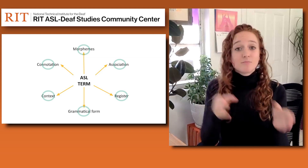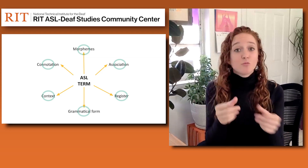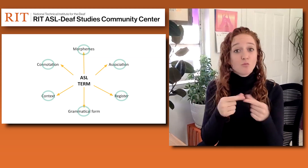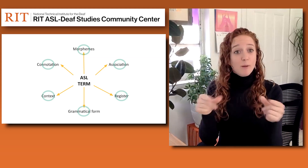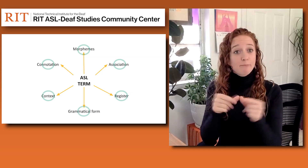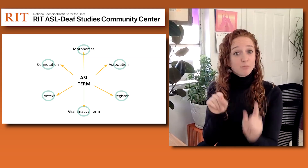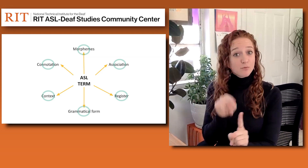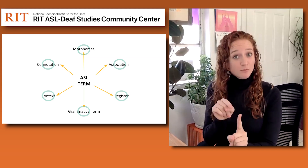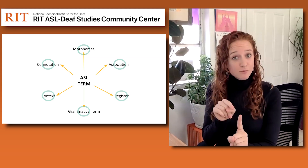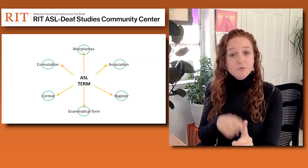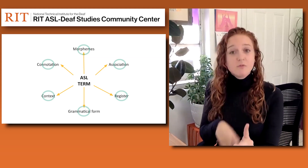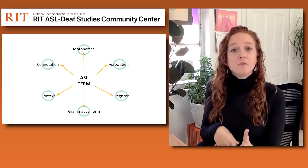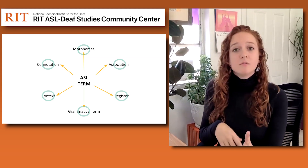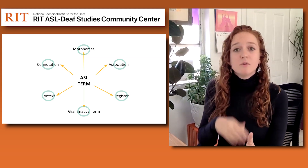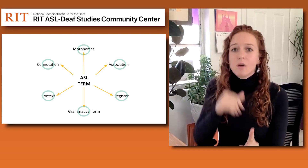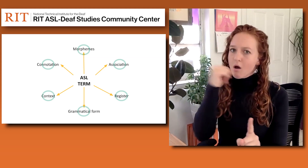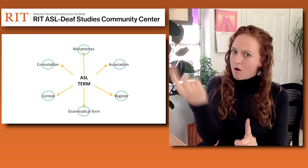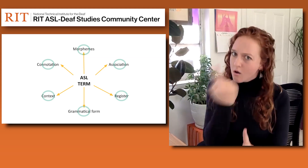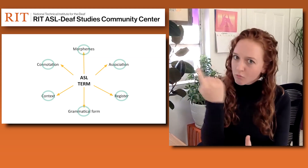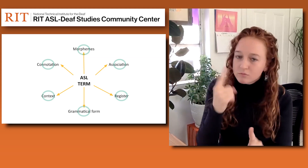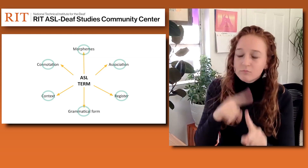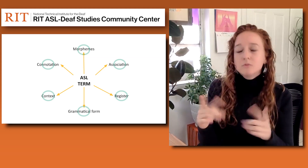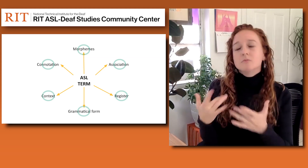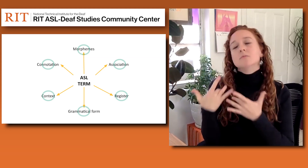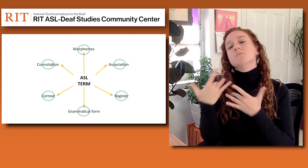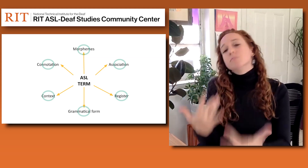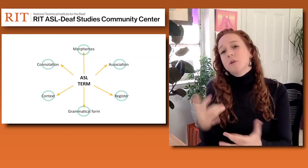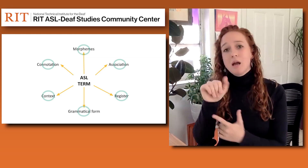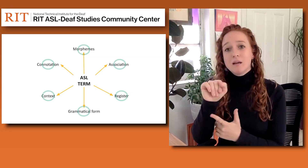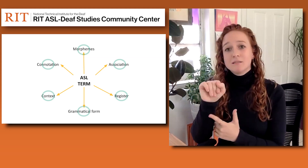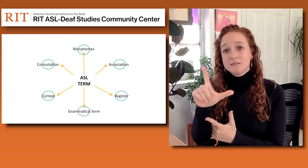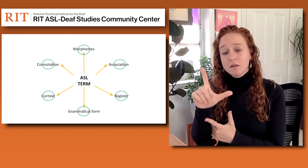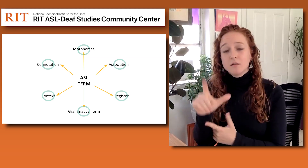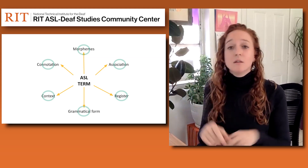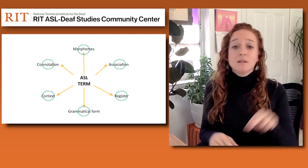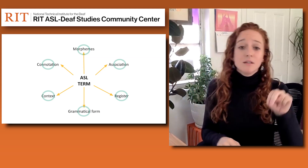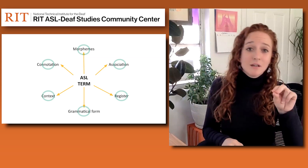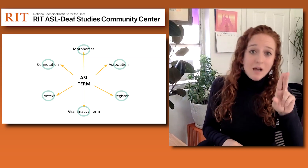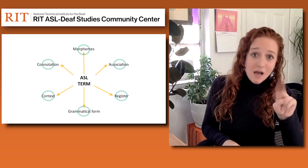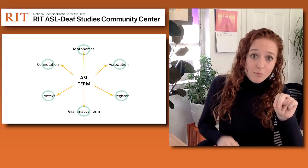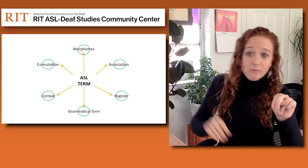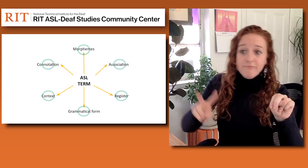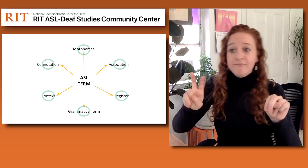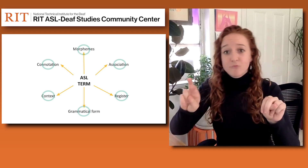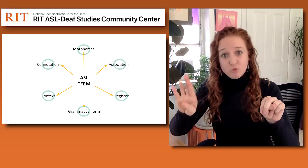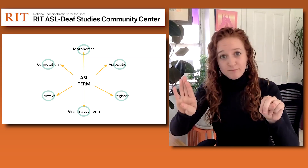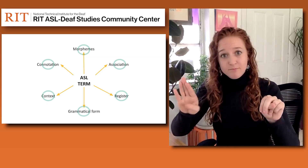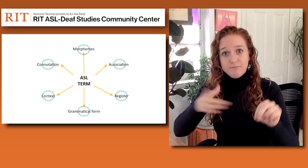And then grammatical form. Oh, typically in ASL,